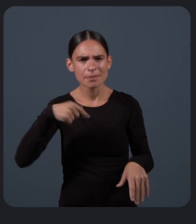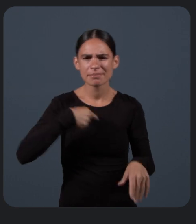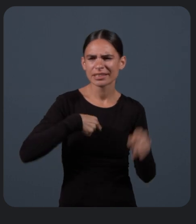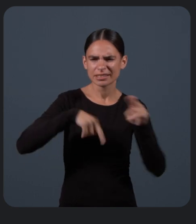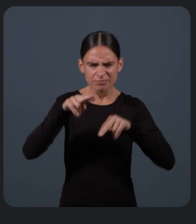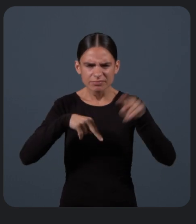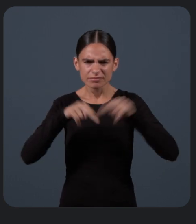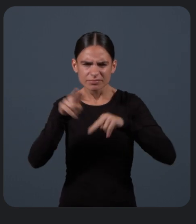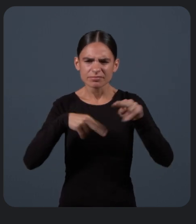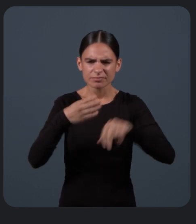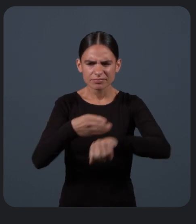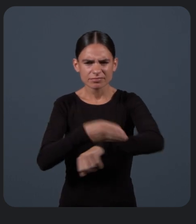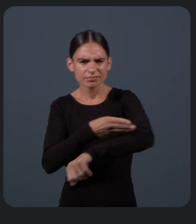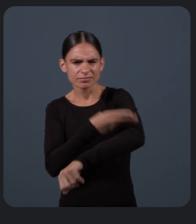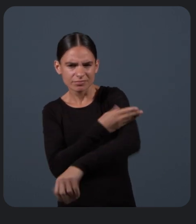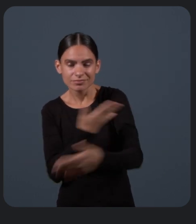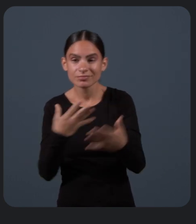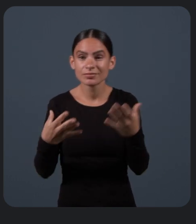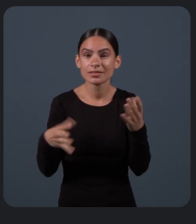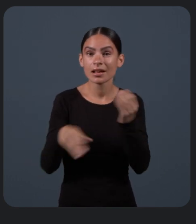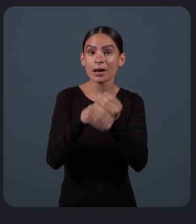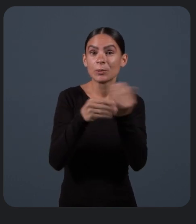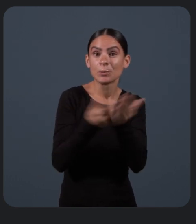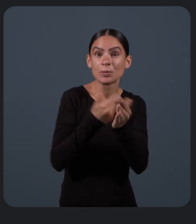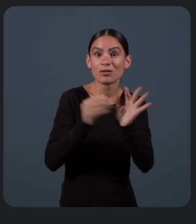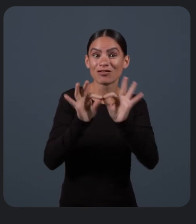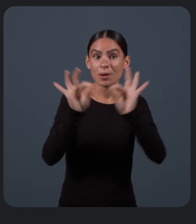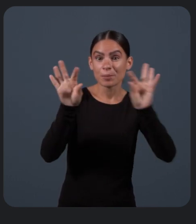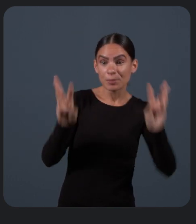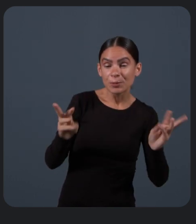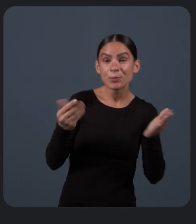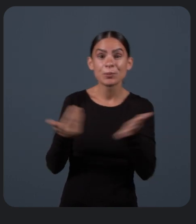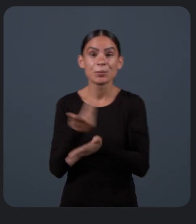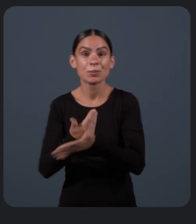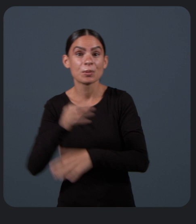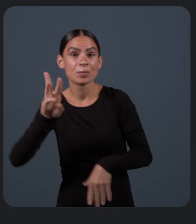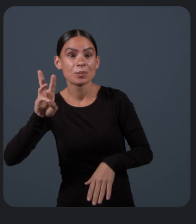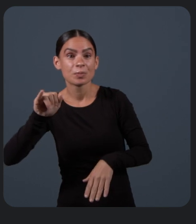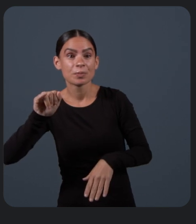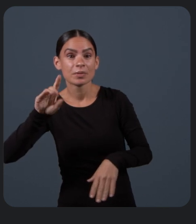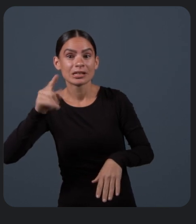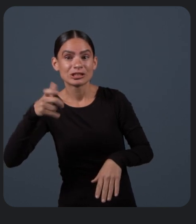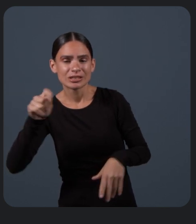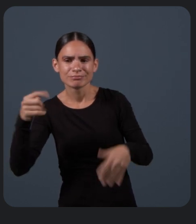We've added new framework capabilities and new widgets, deeper integration with the underlying platforms,